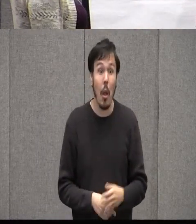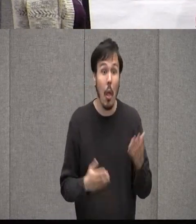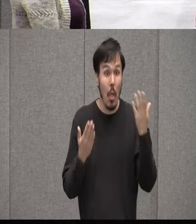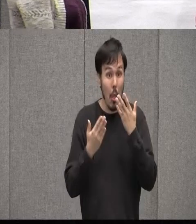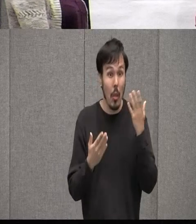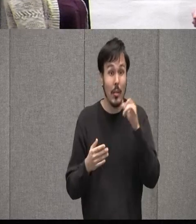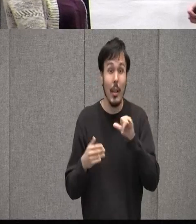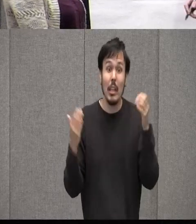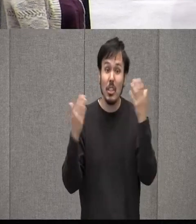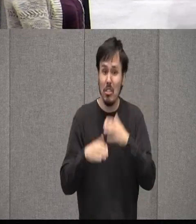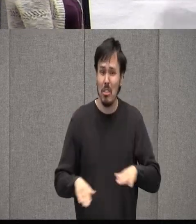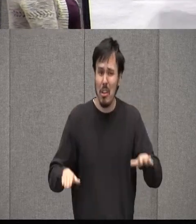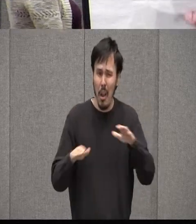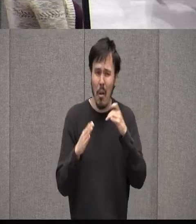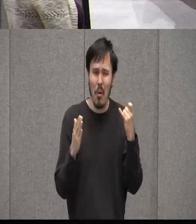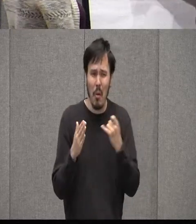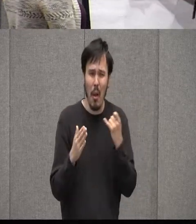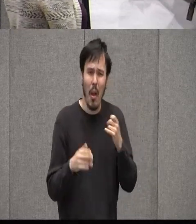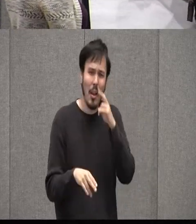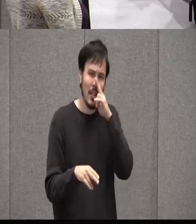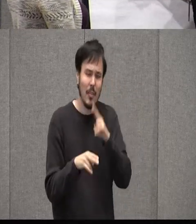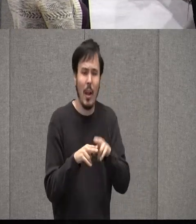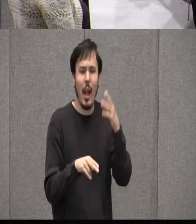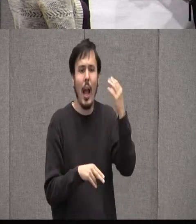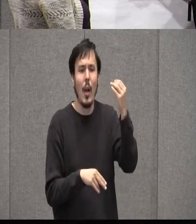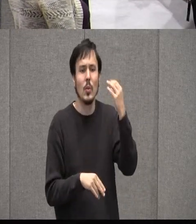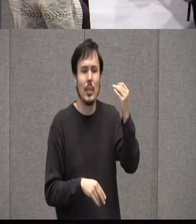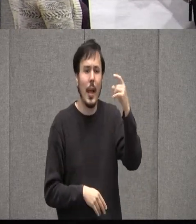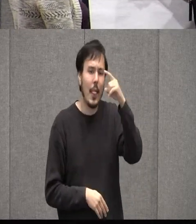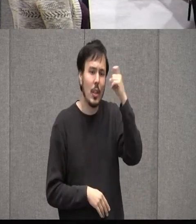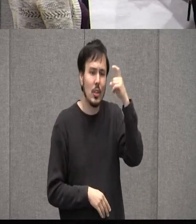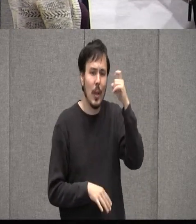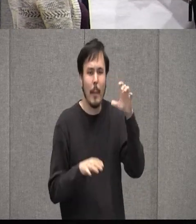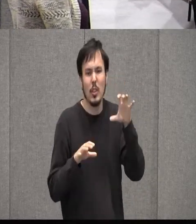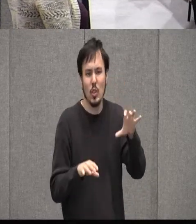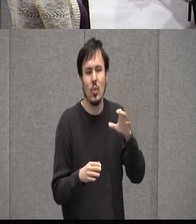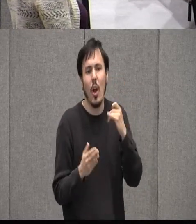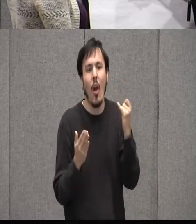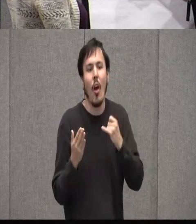I like shadow drawing. And it's fun to be outside in the summer and it's great to do art outside